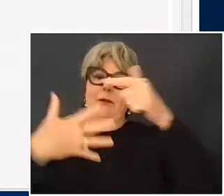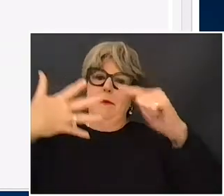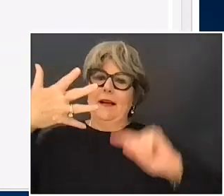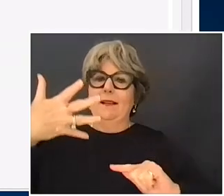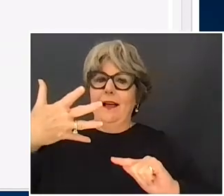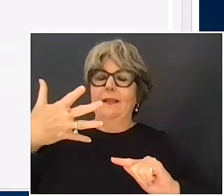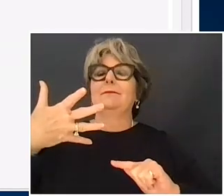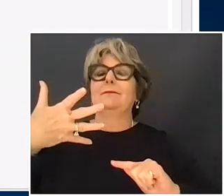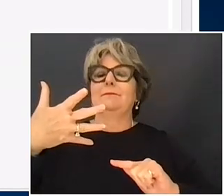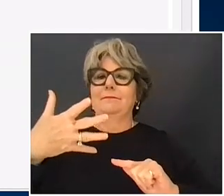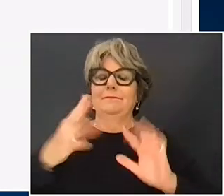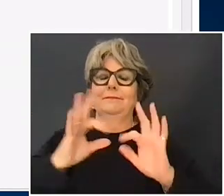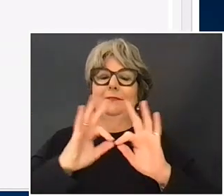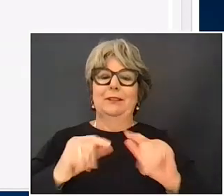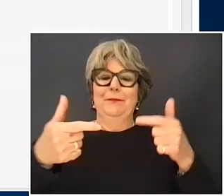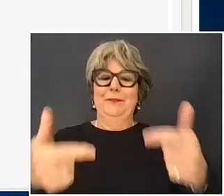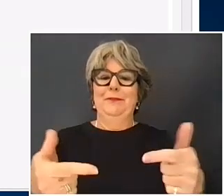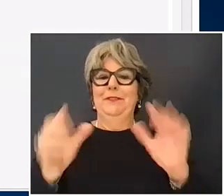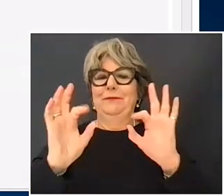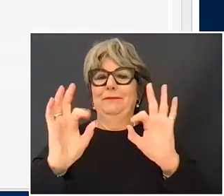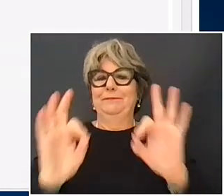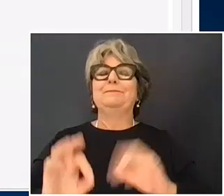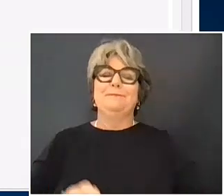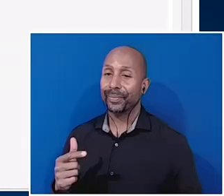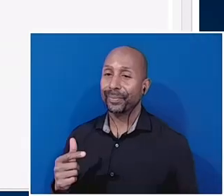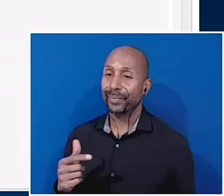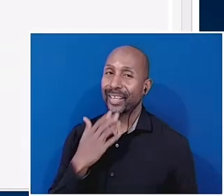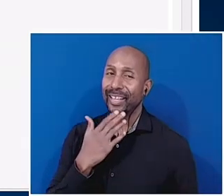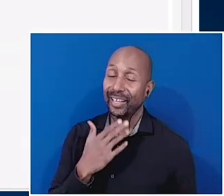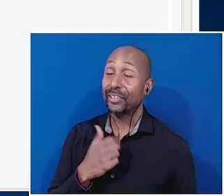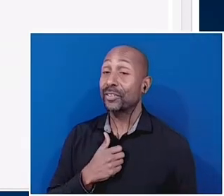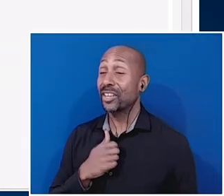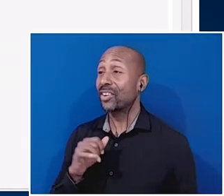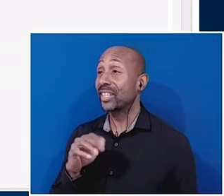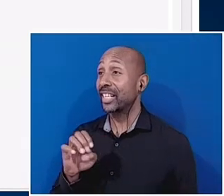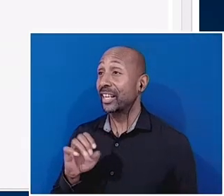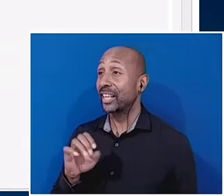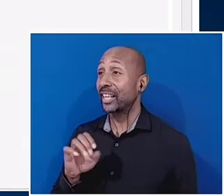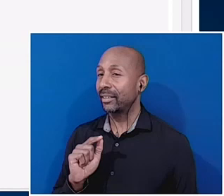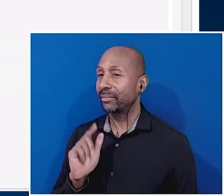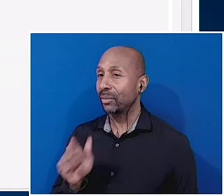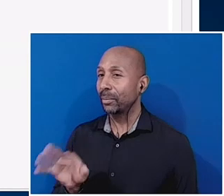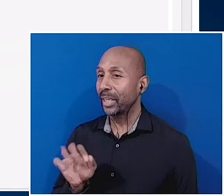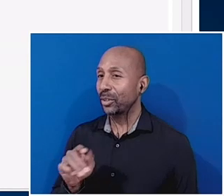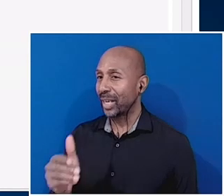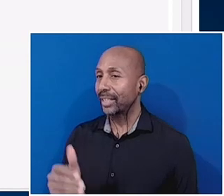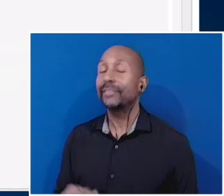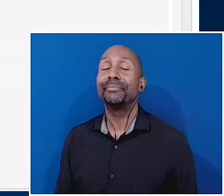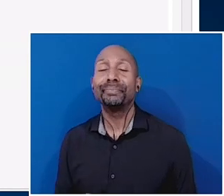Thank you. Sorry, Jamie. We'll go to you next. Sure. Let me speak first to the provision